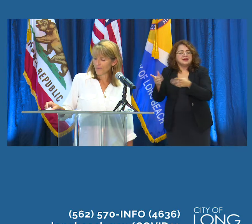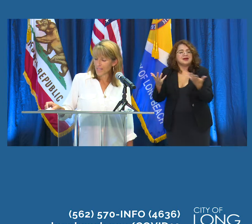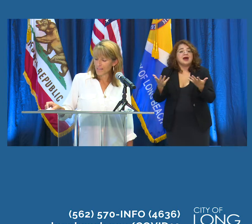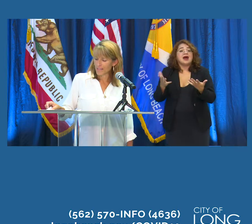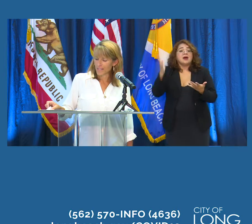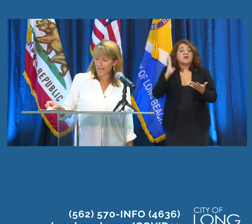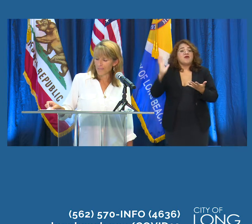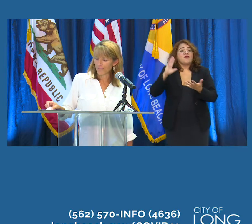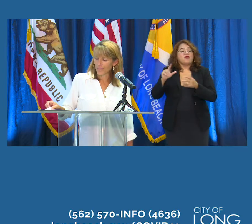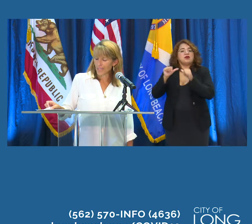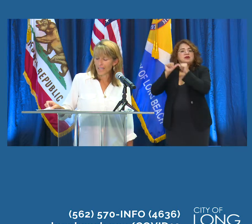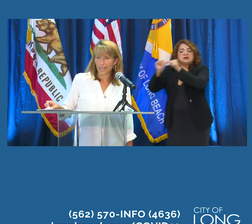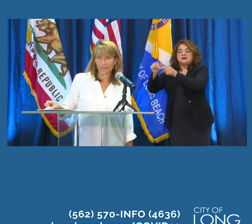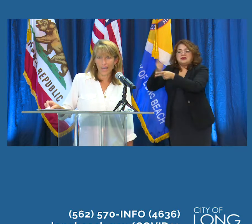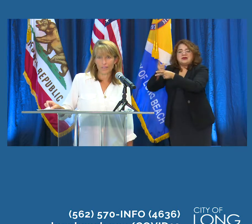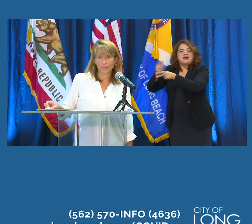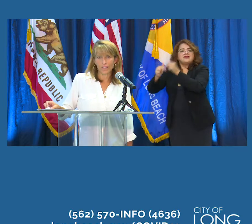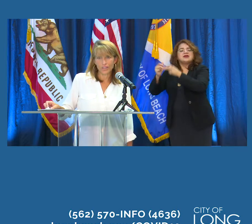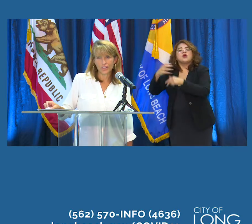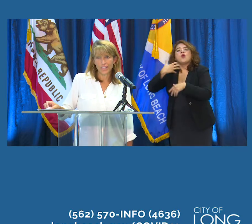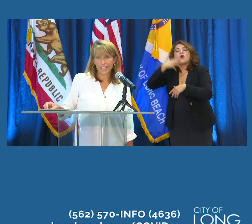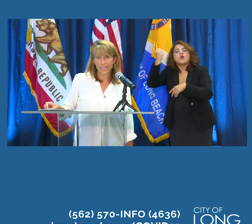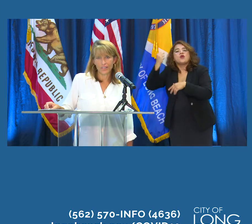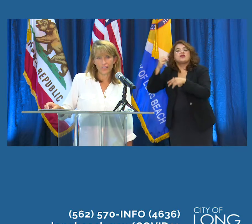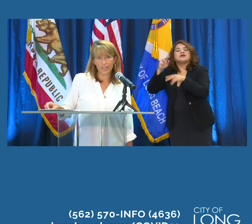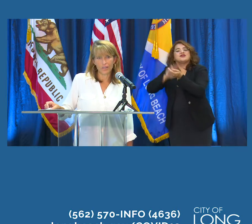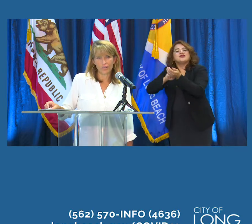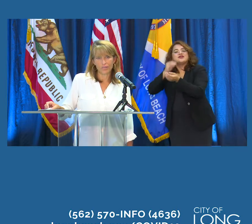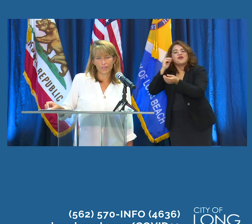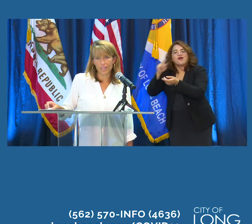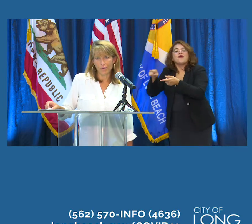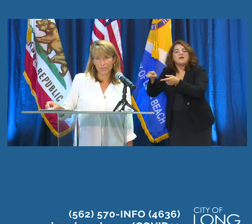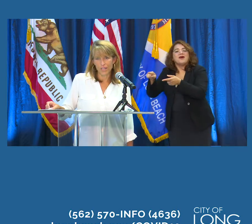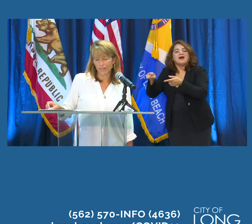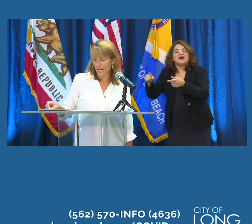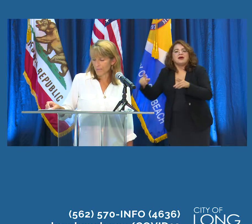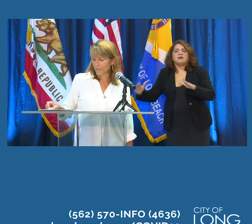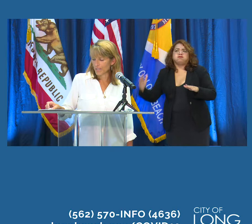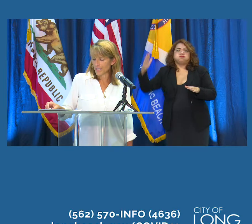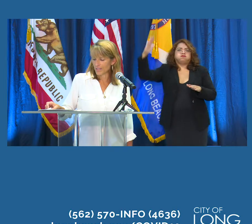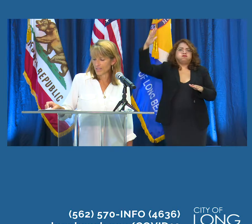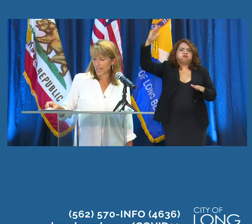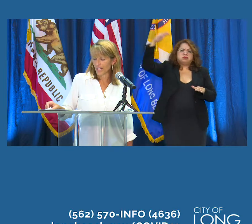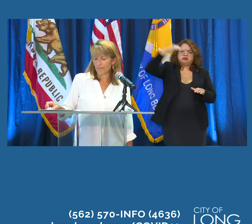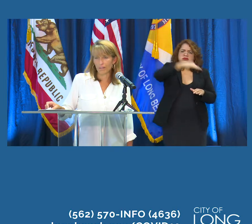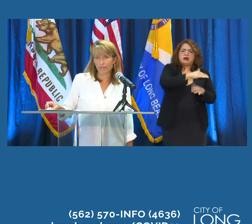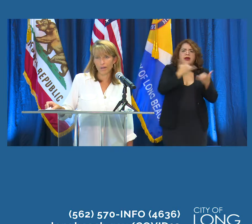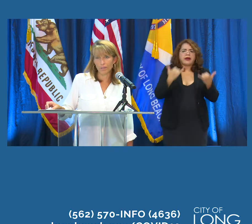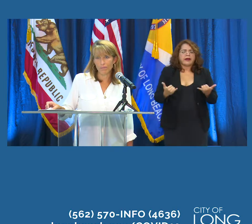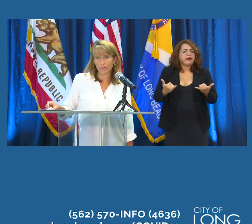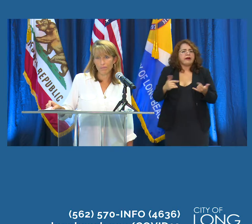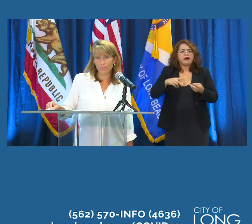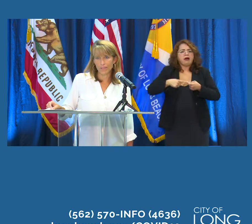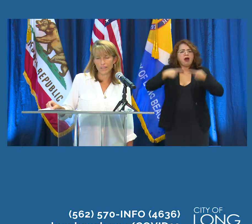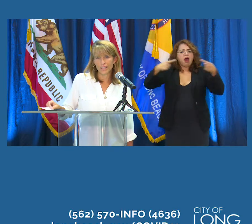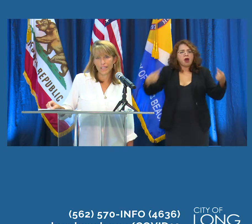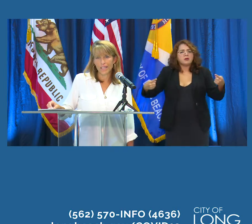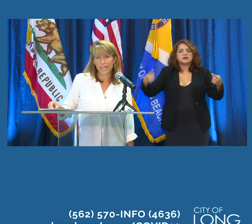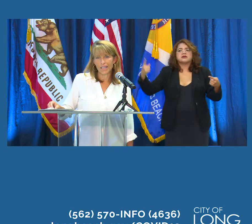At this time, that is switched and so 59 percent of our hospitalizations are coming from the community members.